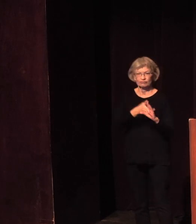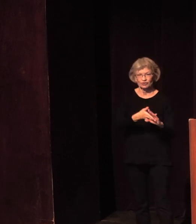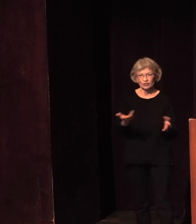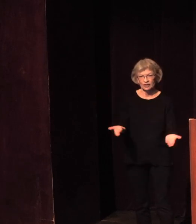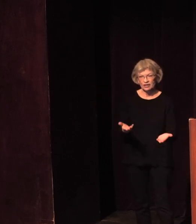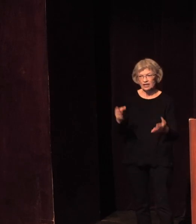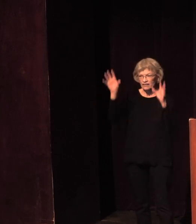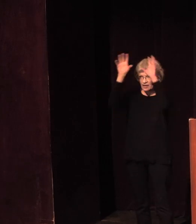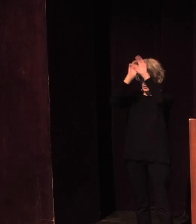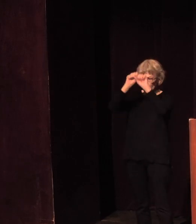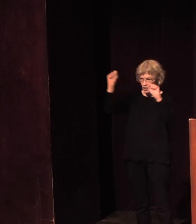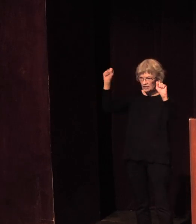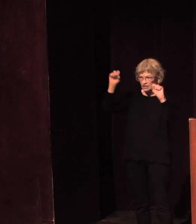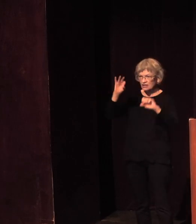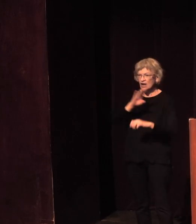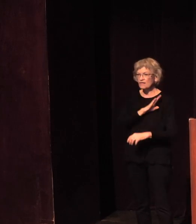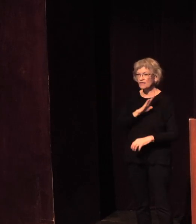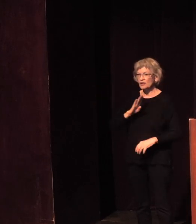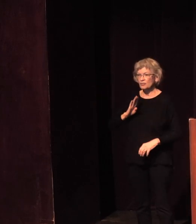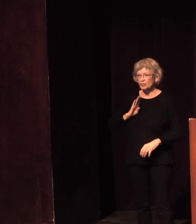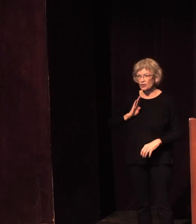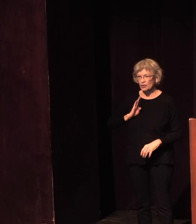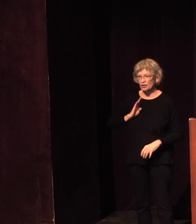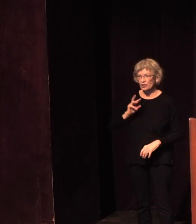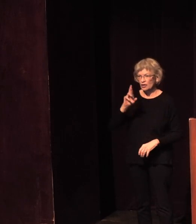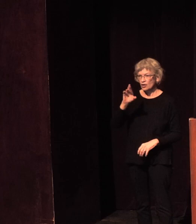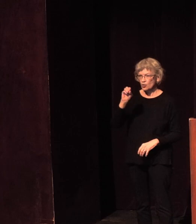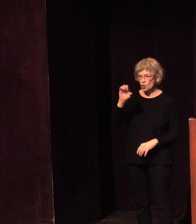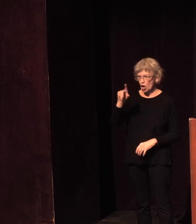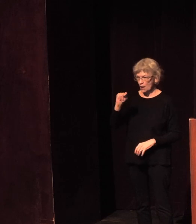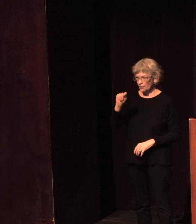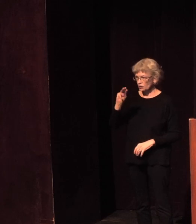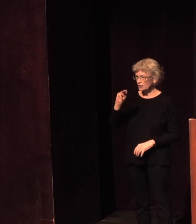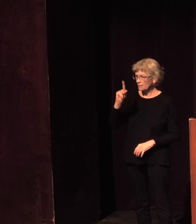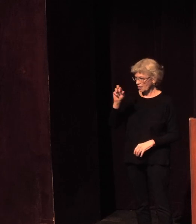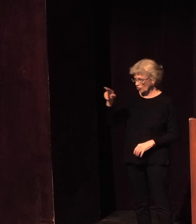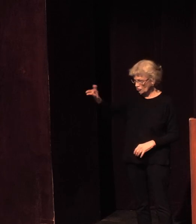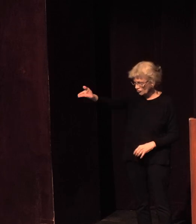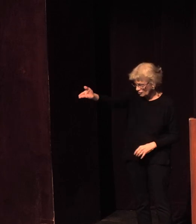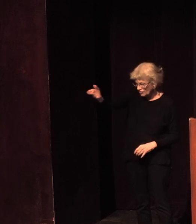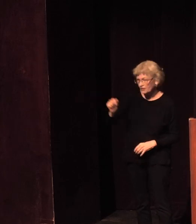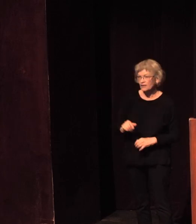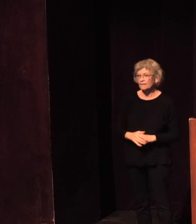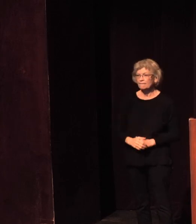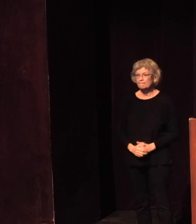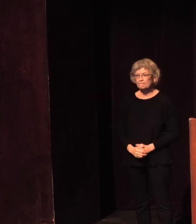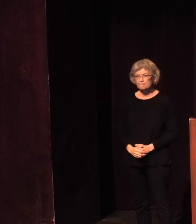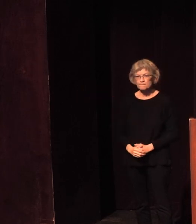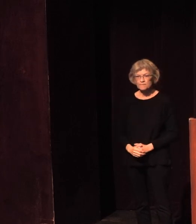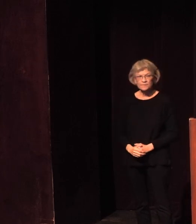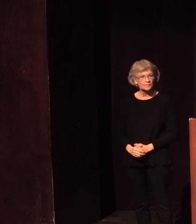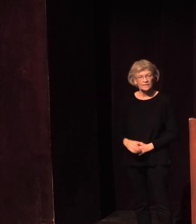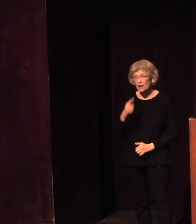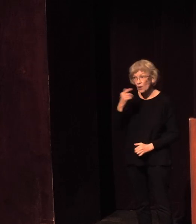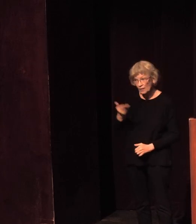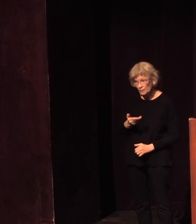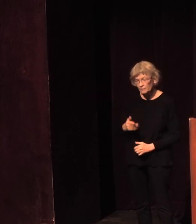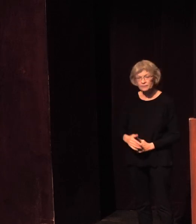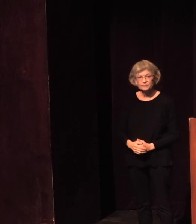Trustees who have taken time out of their schedule to join us here. So we have the president of the Board, Robert Miller here.